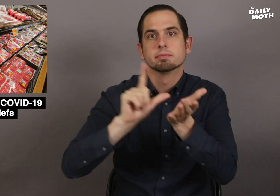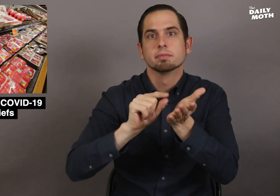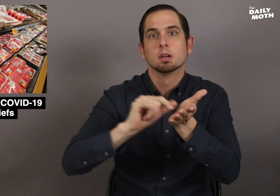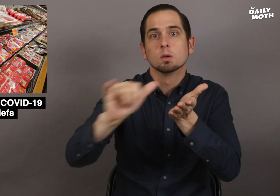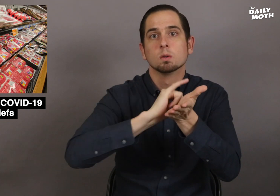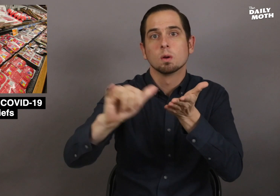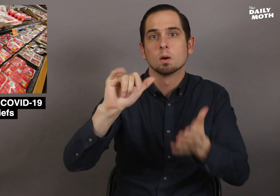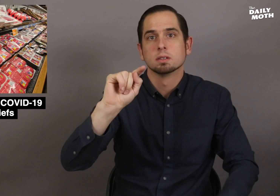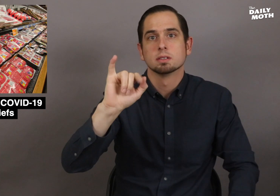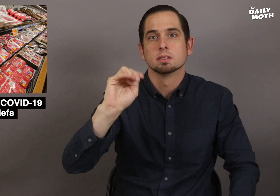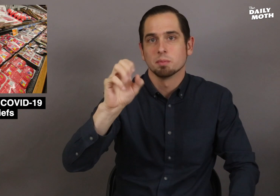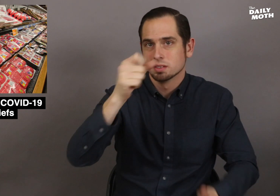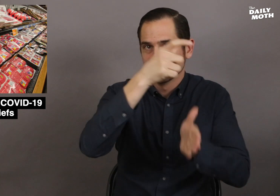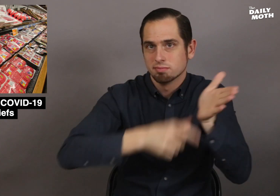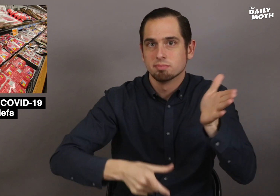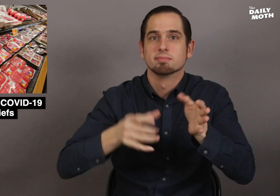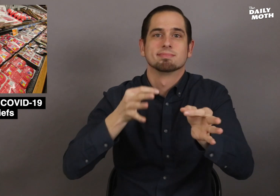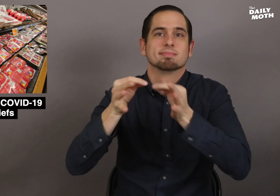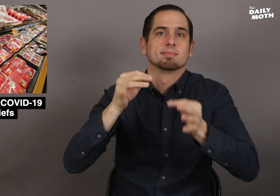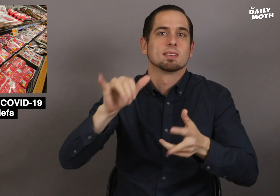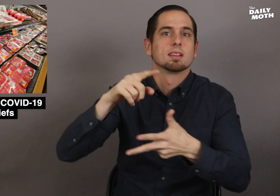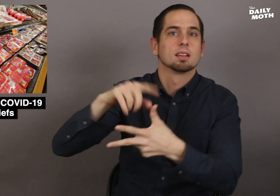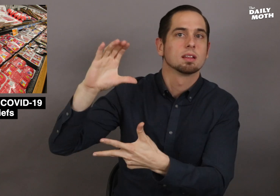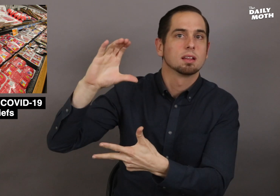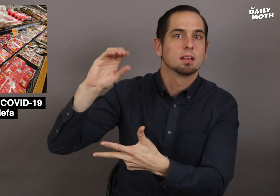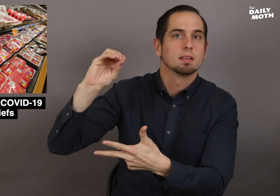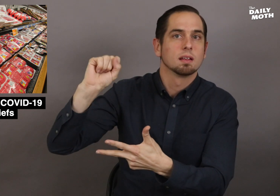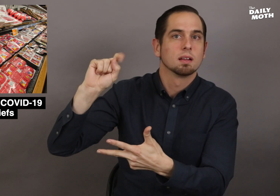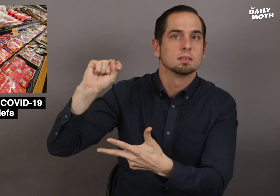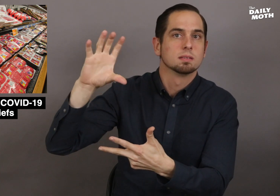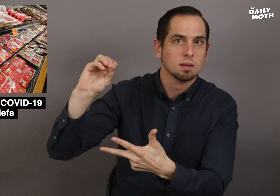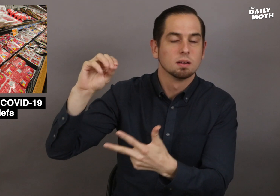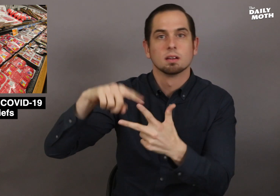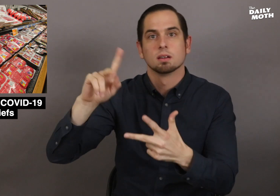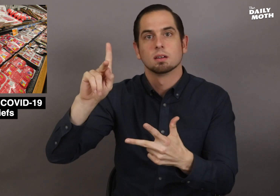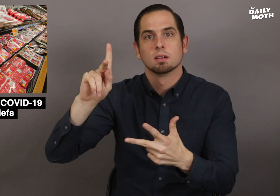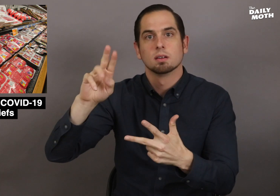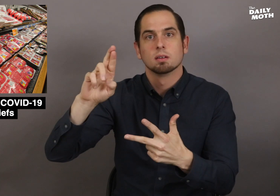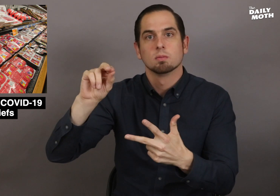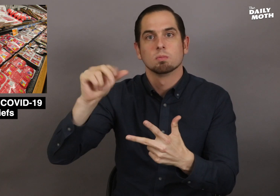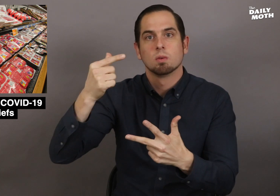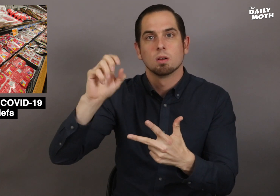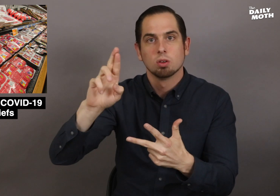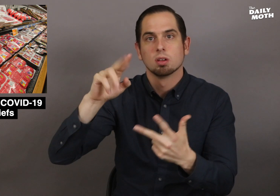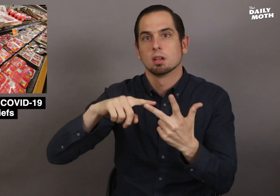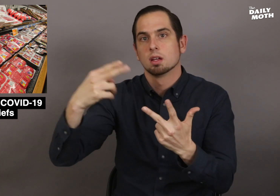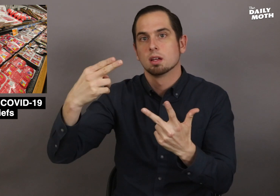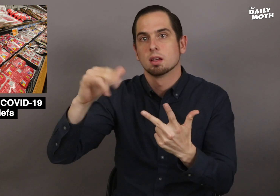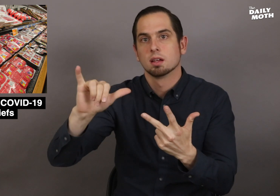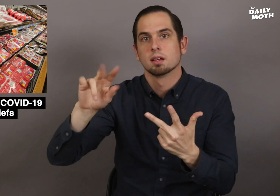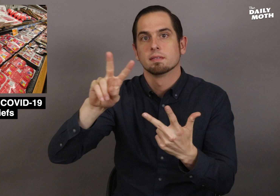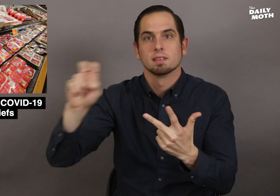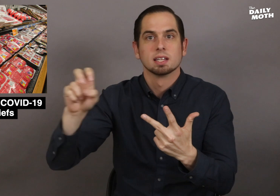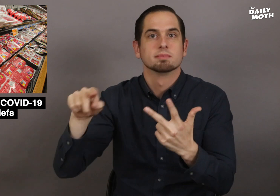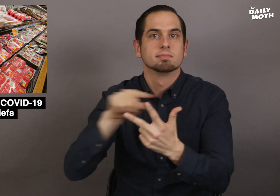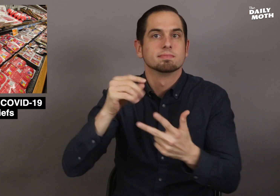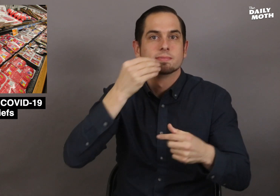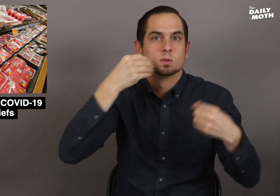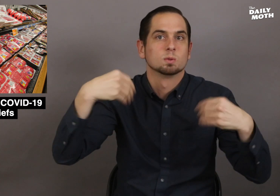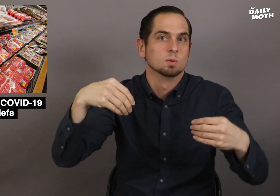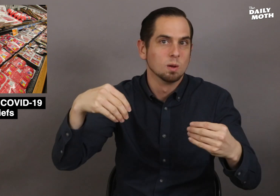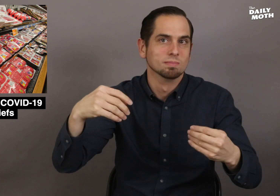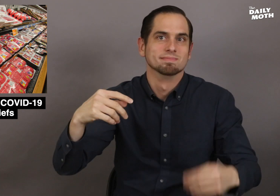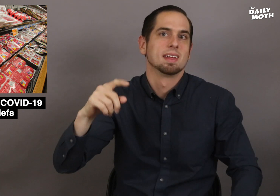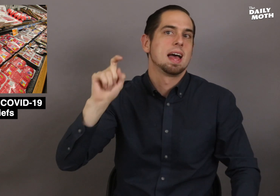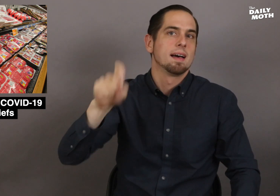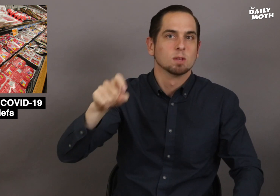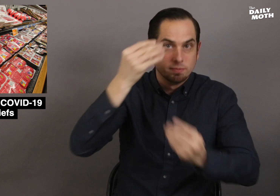The New York Times reported that Costco, Kroger, and Hy-Vee